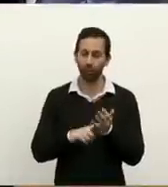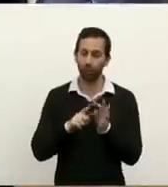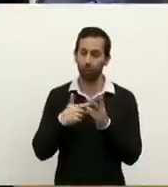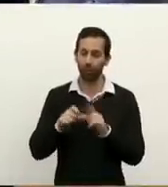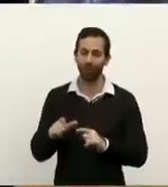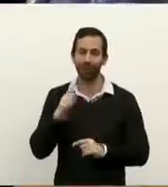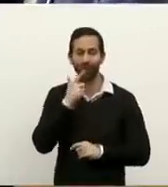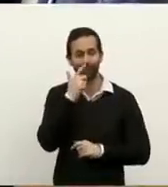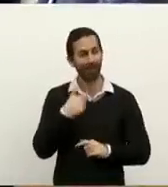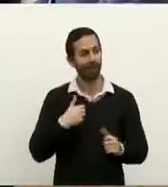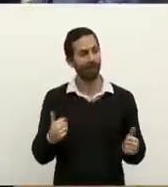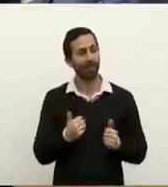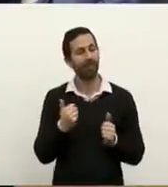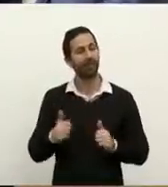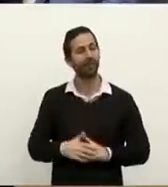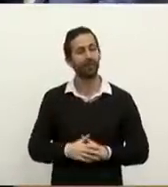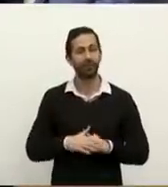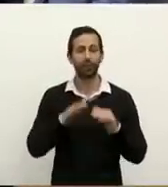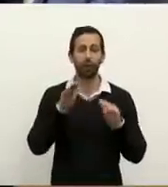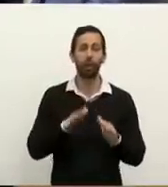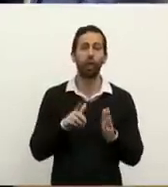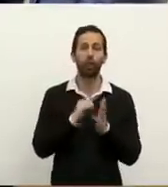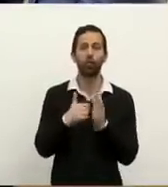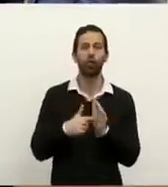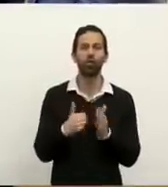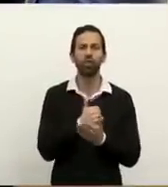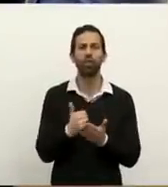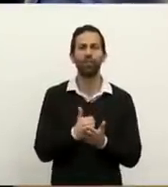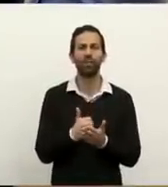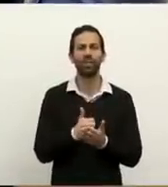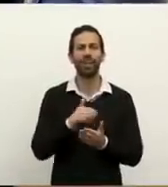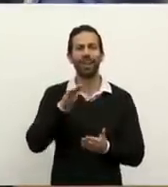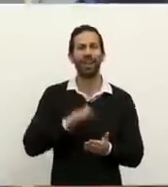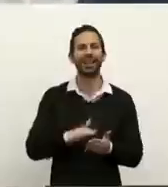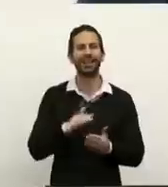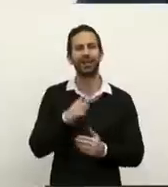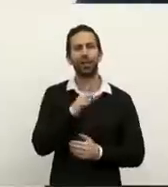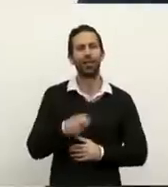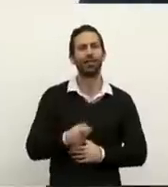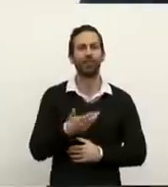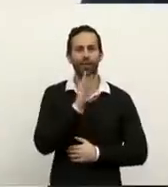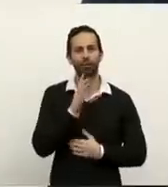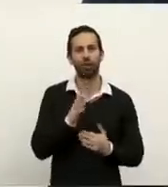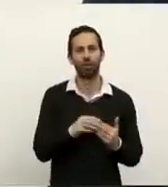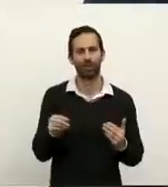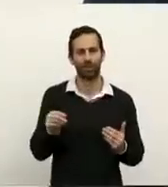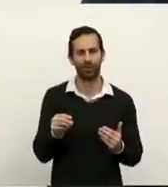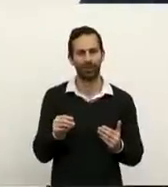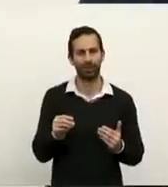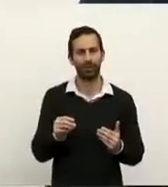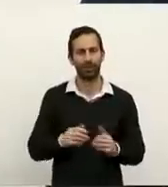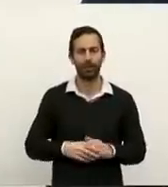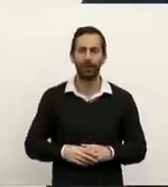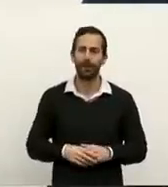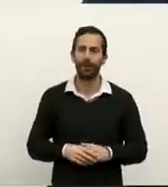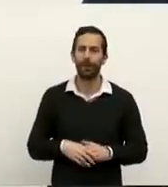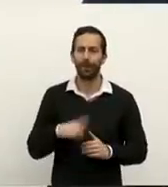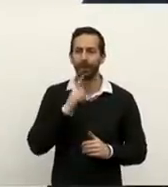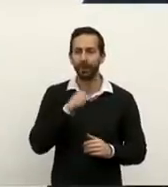So, low-cost, the agency understands, is generally items less than $1,500. Yes. And yes, you're absolutely right, Katrina,